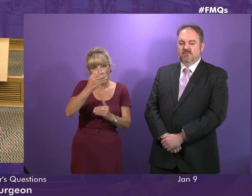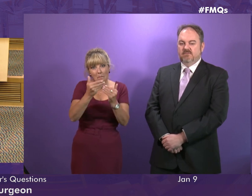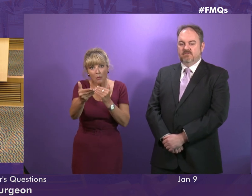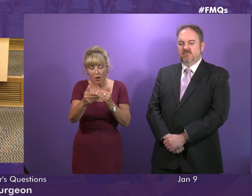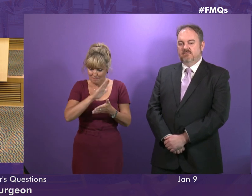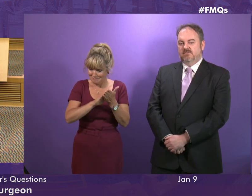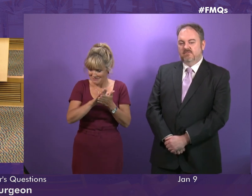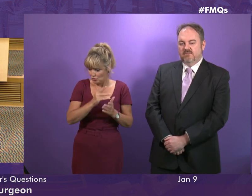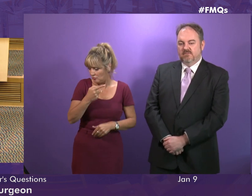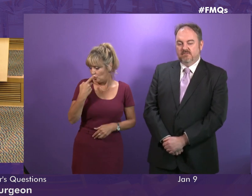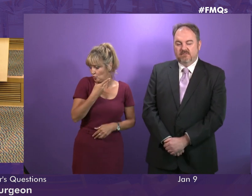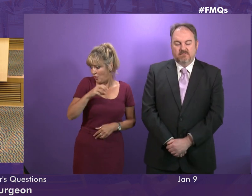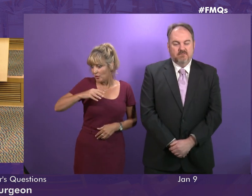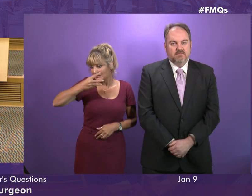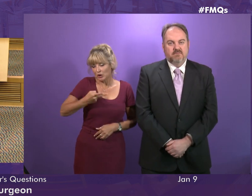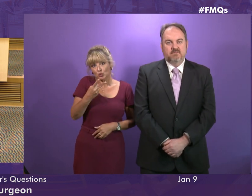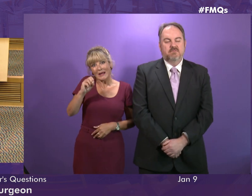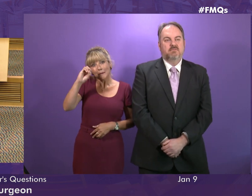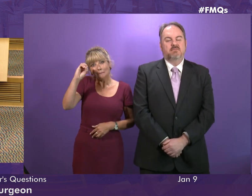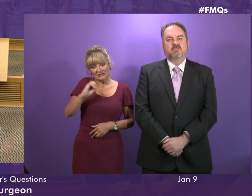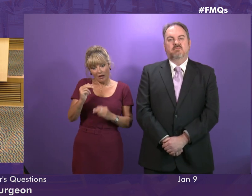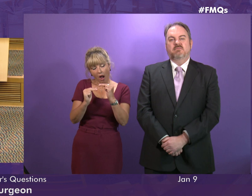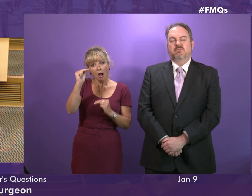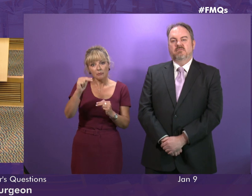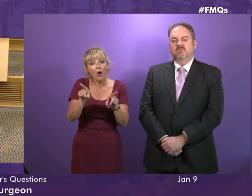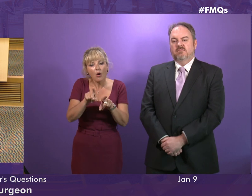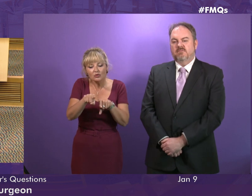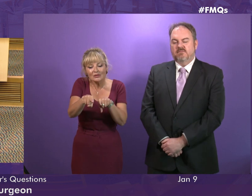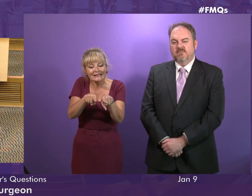in 2009. We also see the attainment gap reducing.